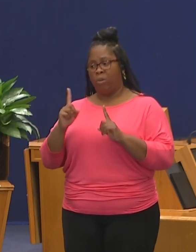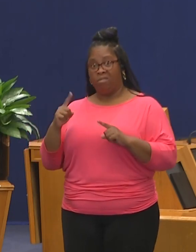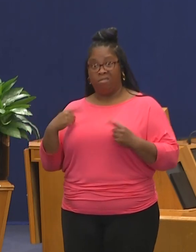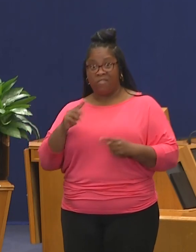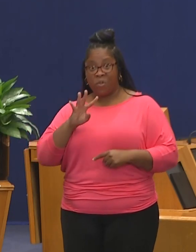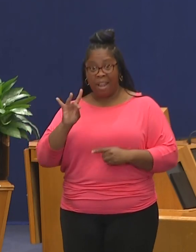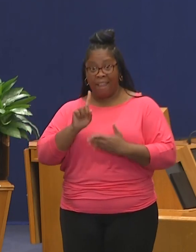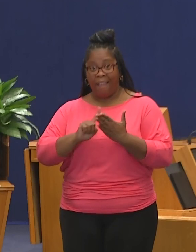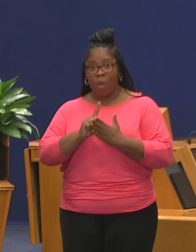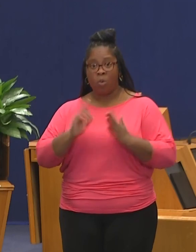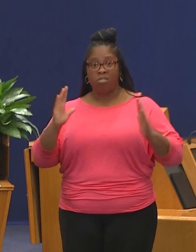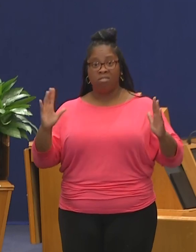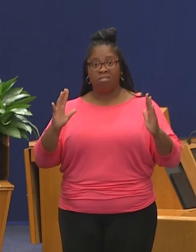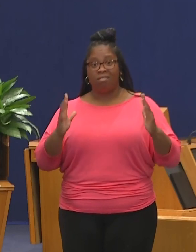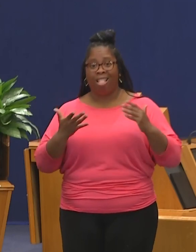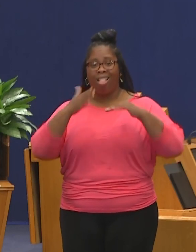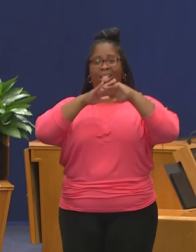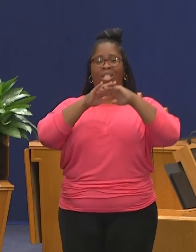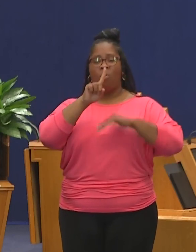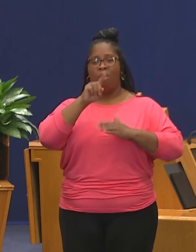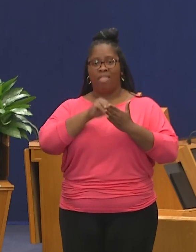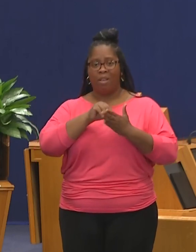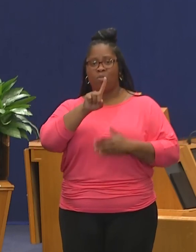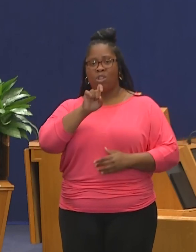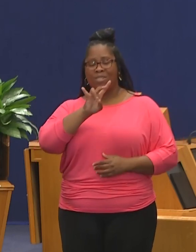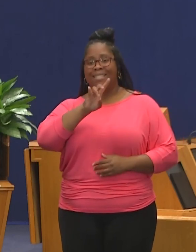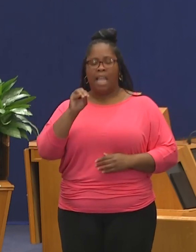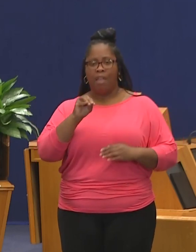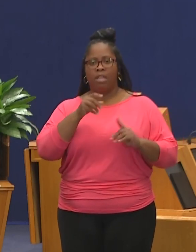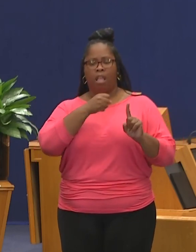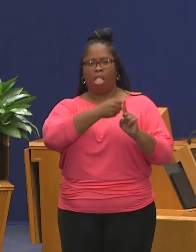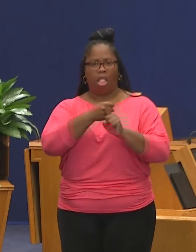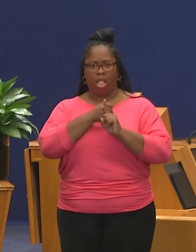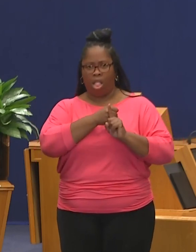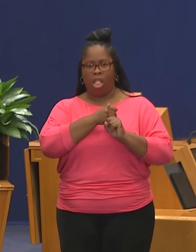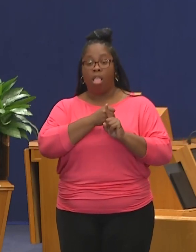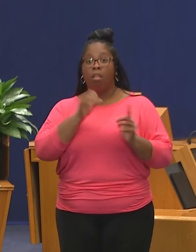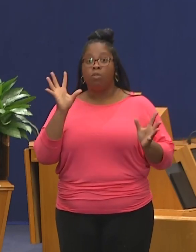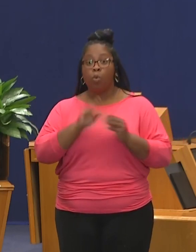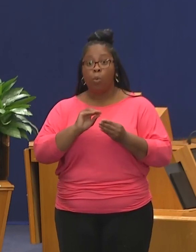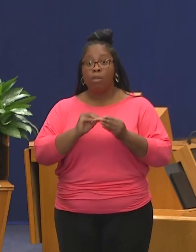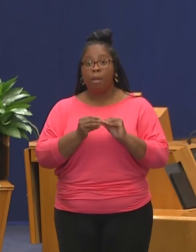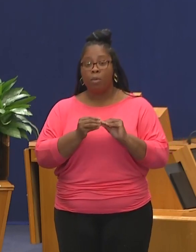NEW CASES. OVER THE LAST 48 HOURS, OUR